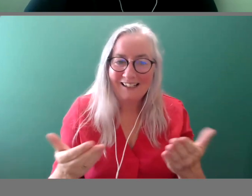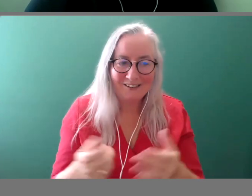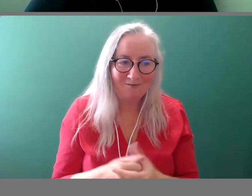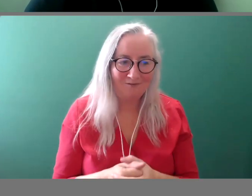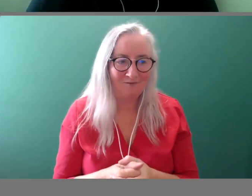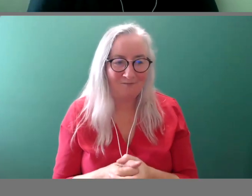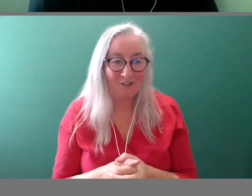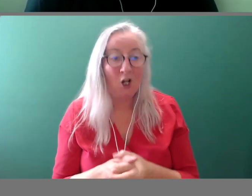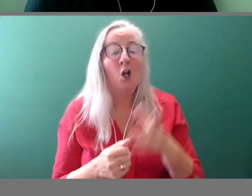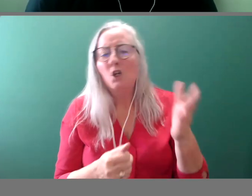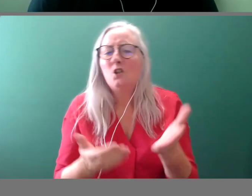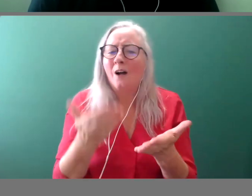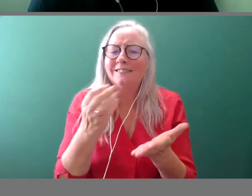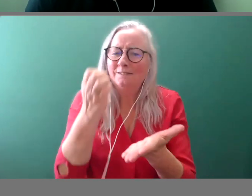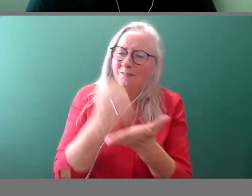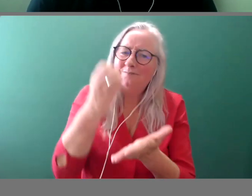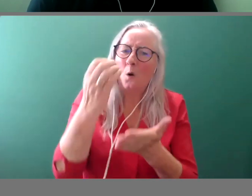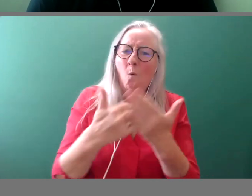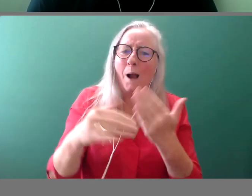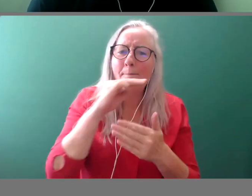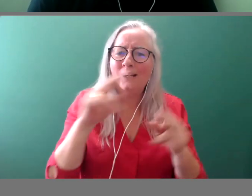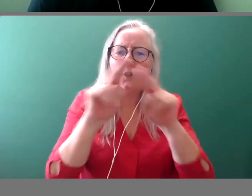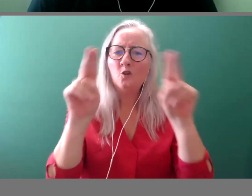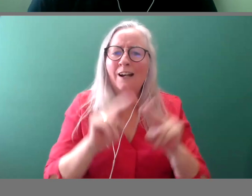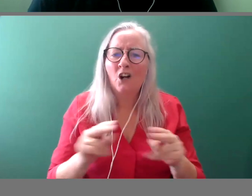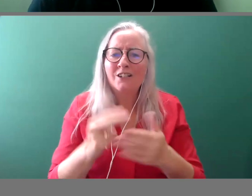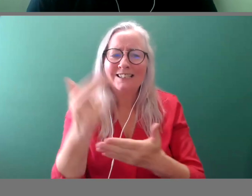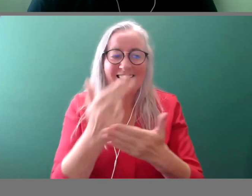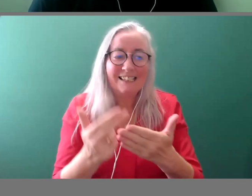The Act defines Universal Design and Ruth will have talked about this in the first seminar,